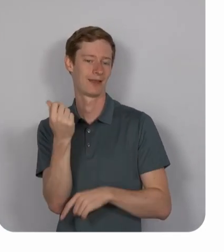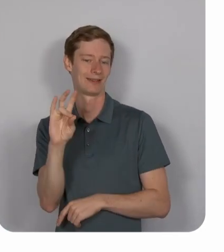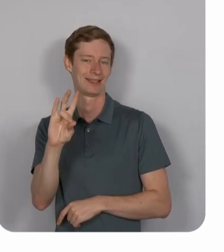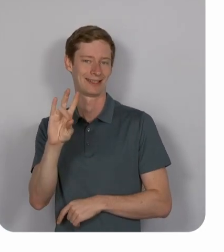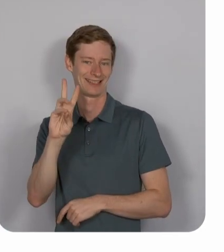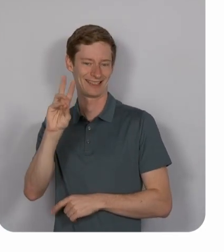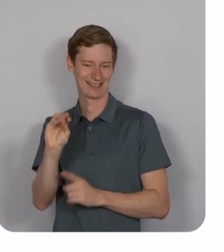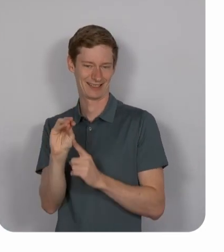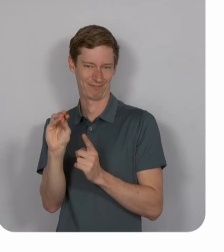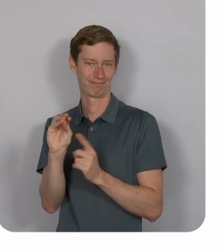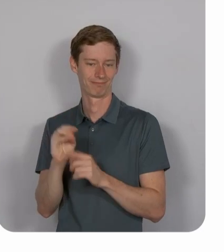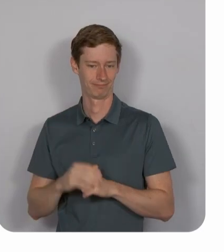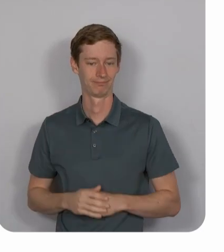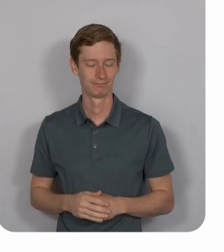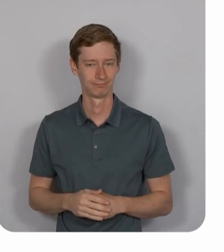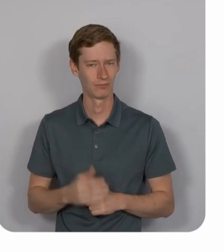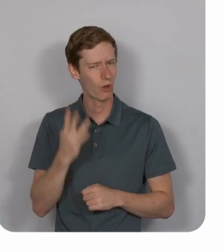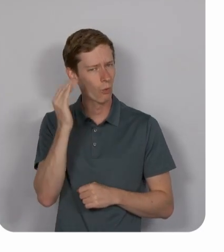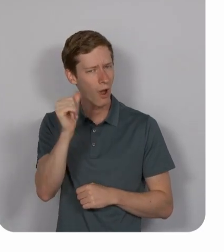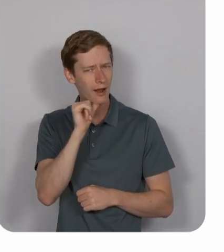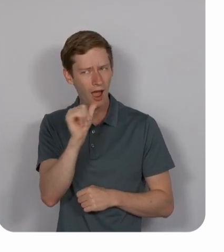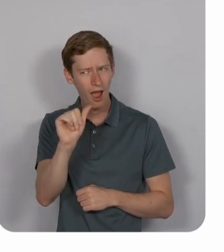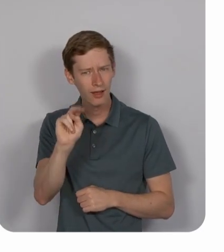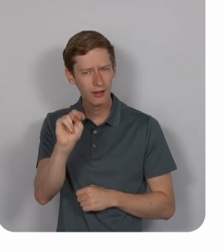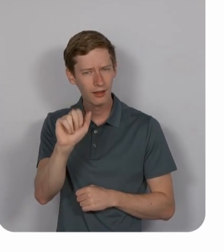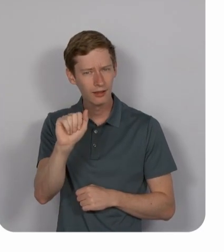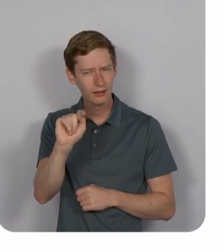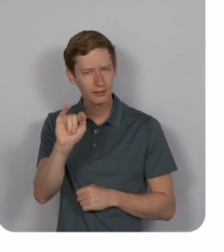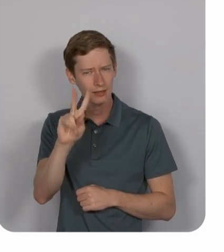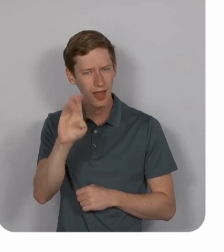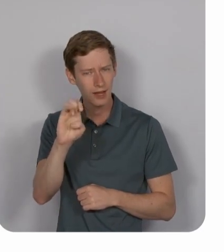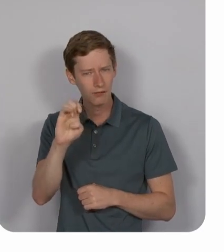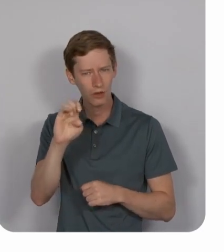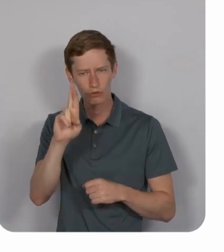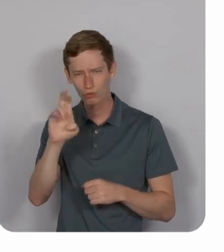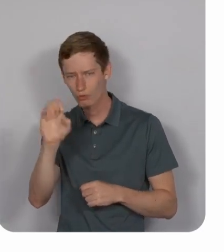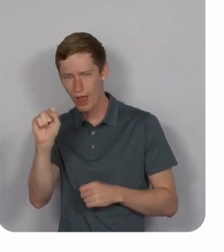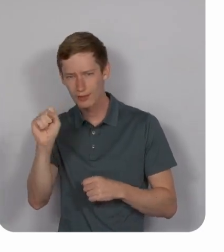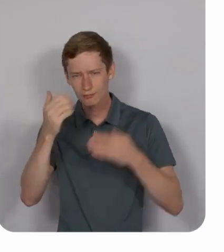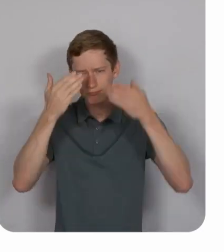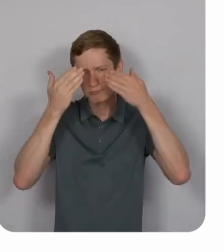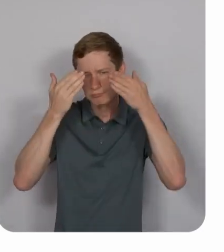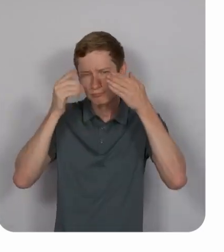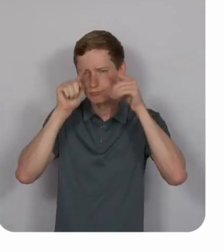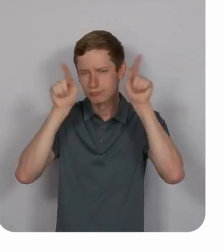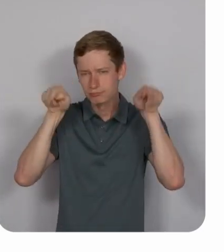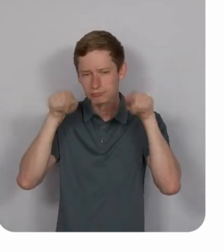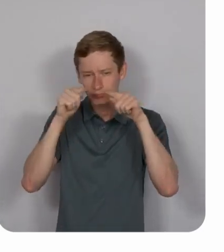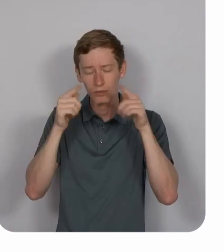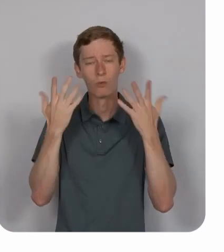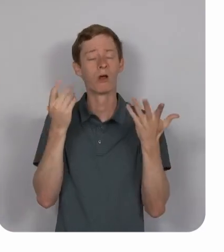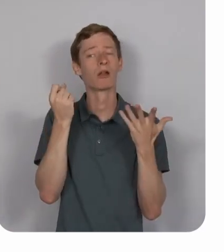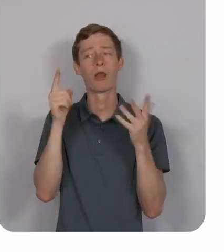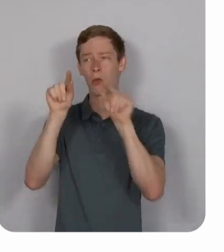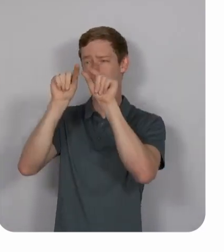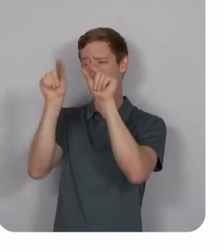Why not closer to the native resolution of the panel? Considering the distortion that takes place to make the image display correctly to users,